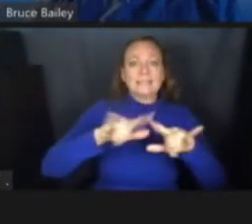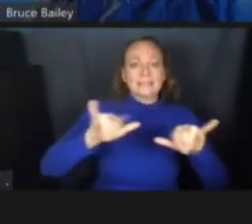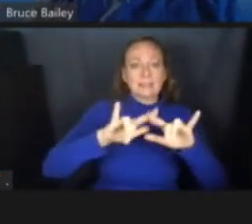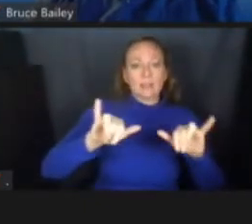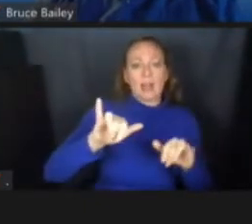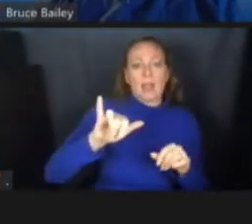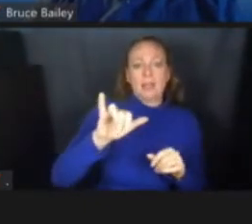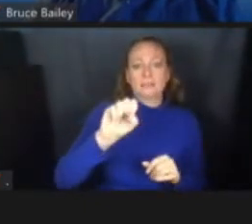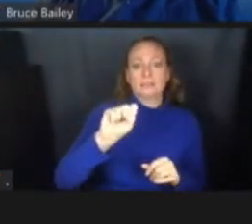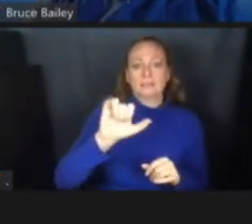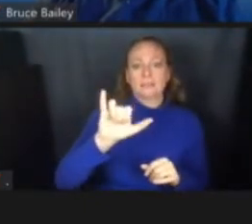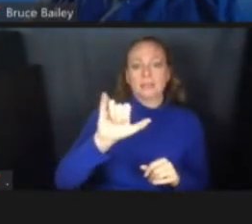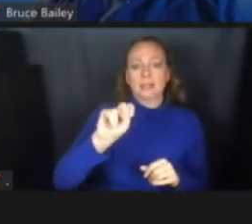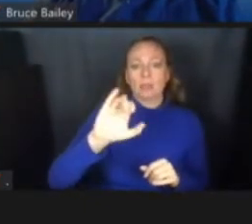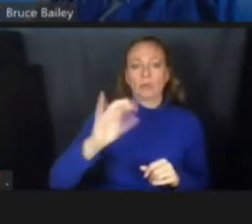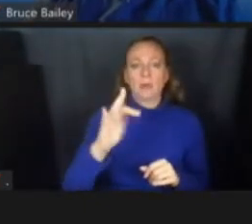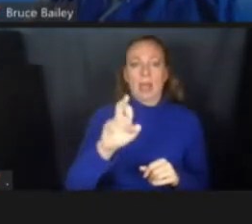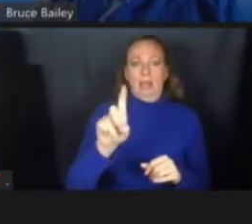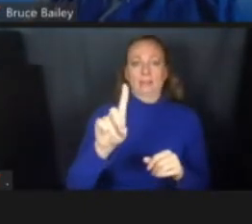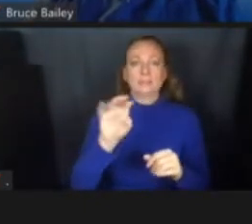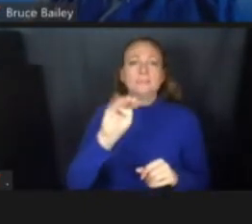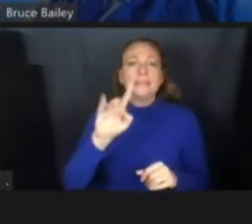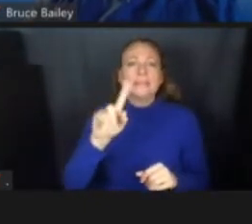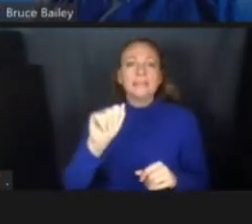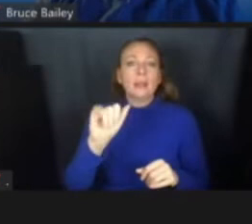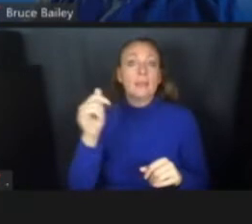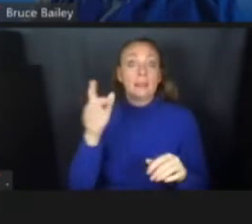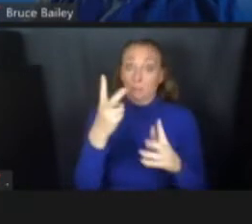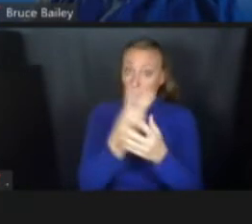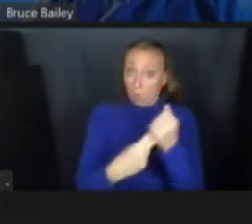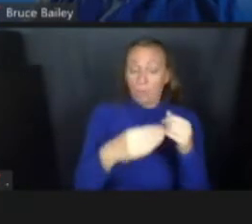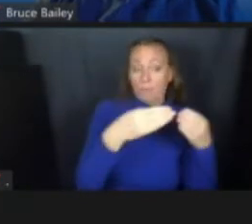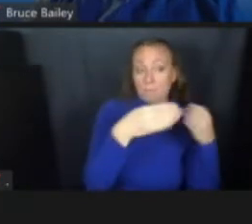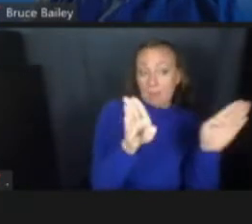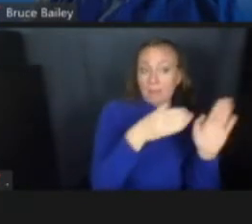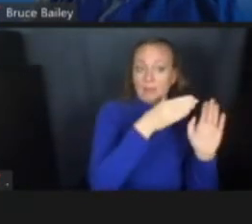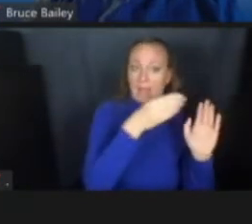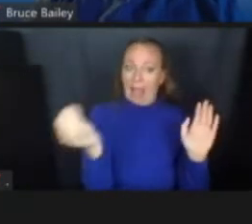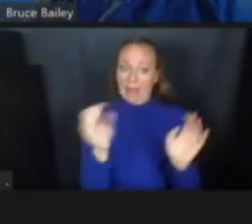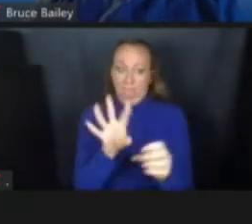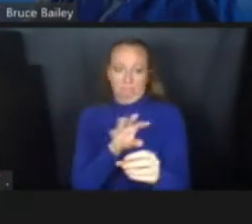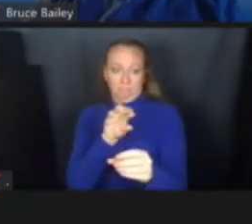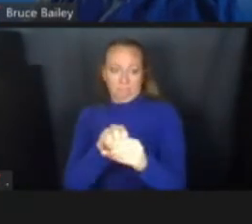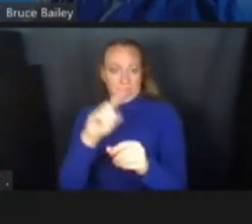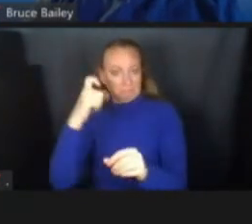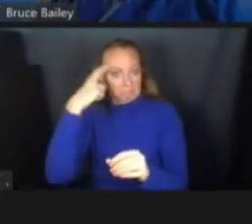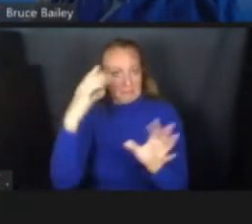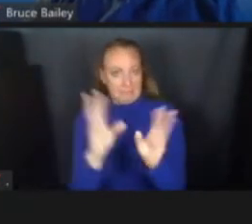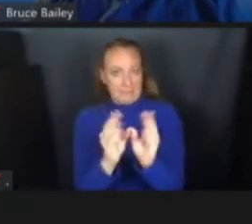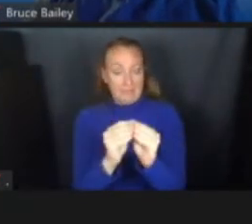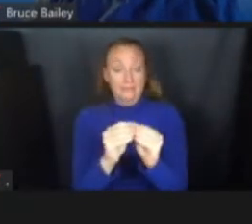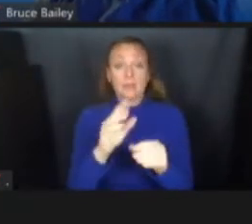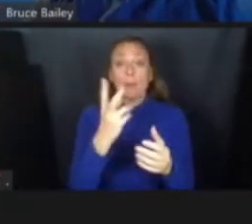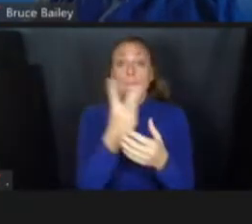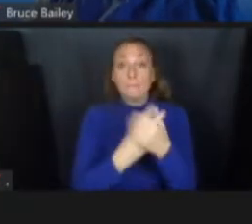or agency official communications. And virtual meetings are video and audio. So they are synchronized media.